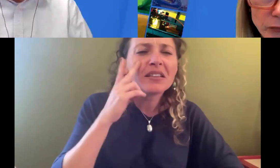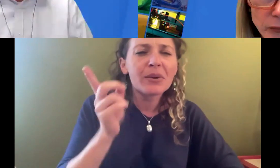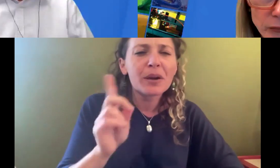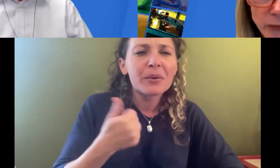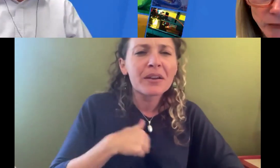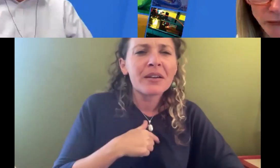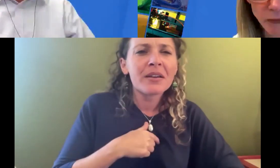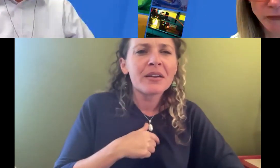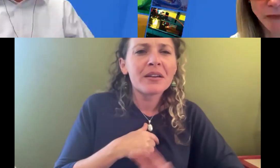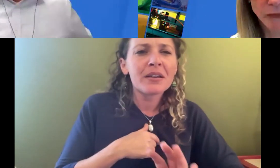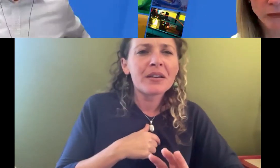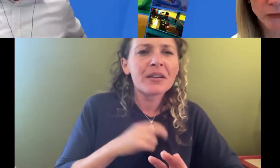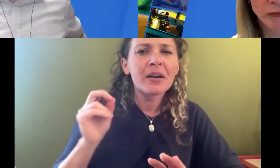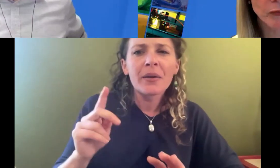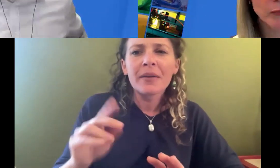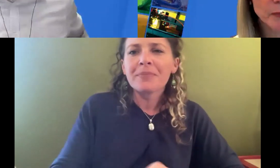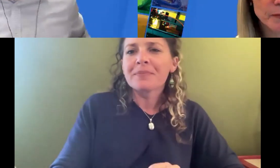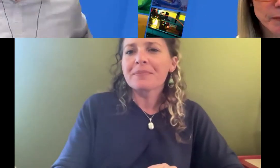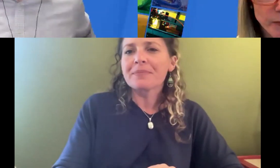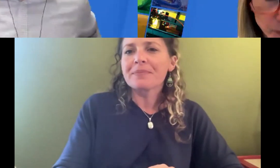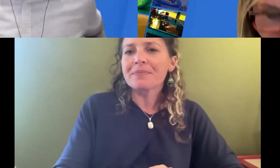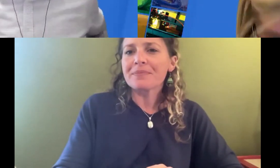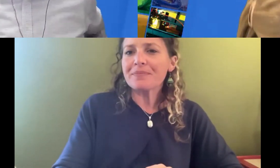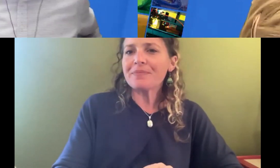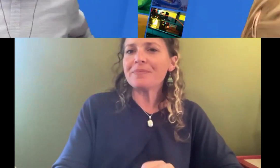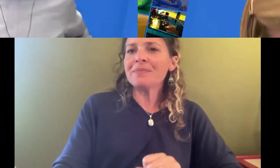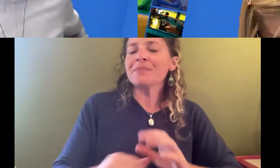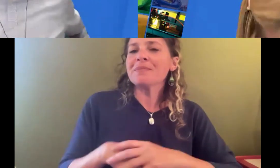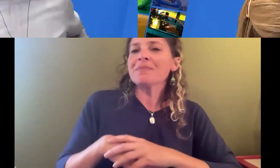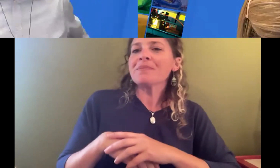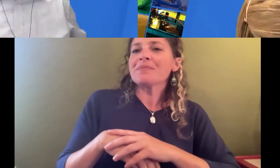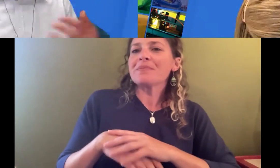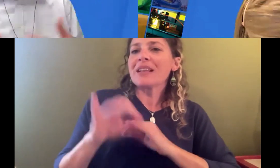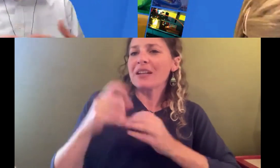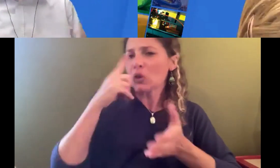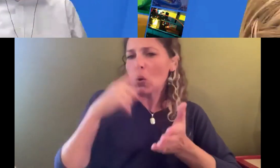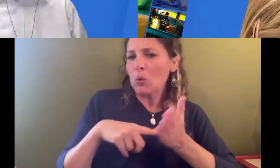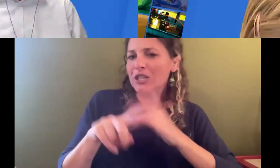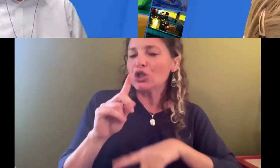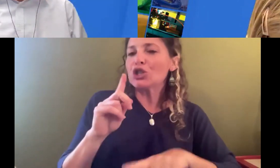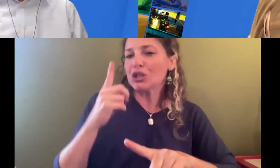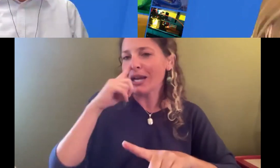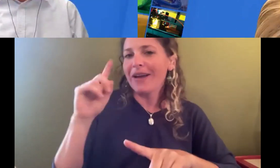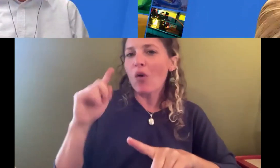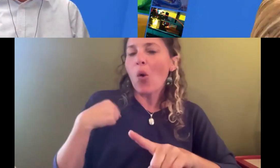This goes to the research terms and conditions. For other agencies that previously